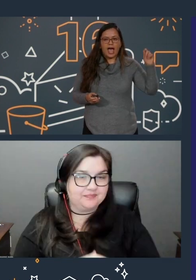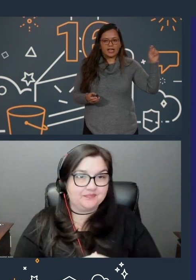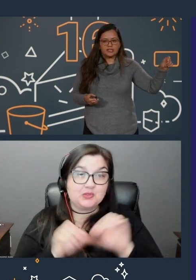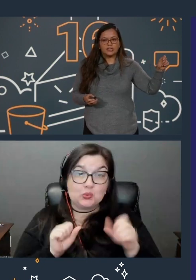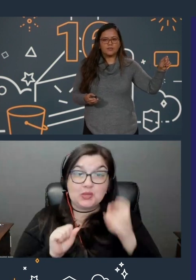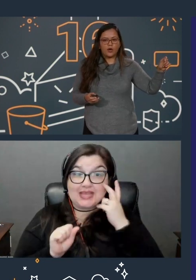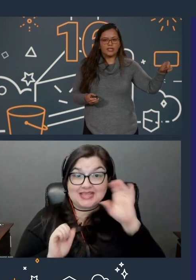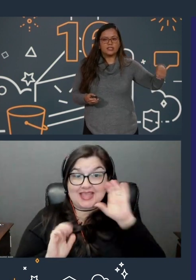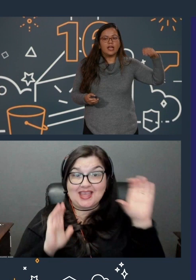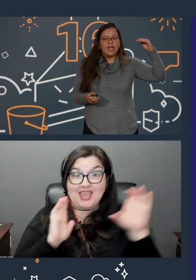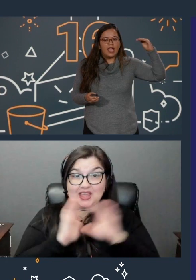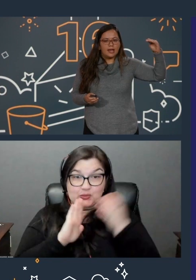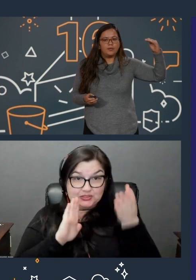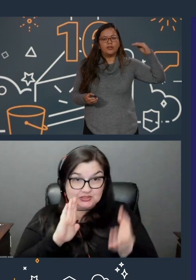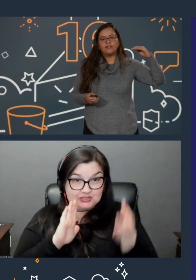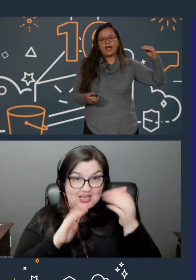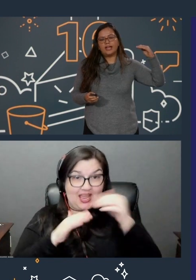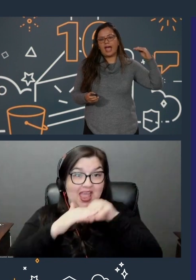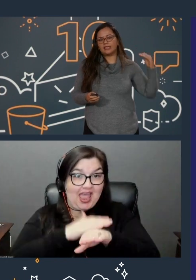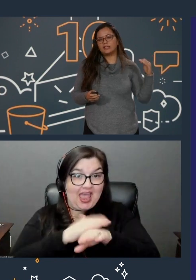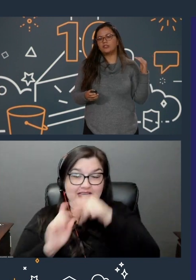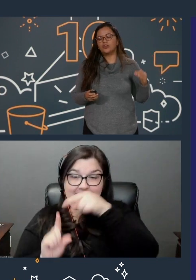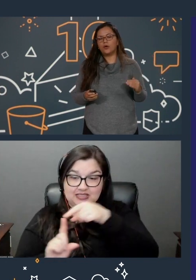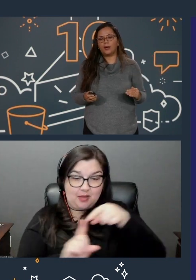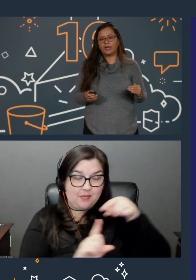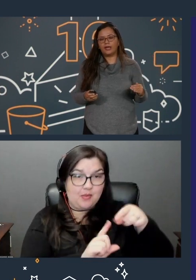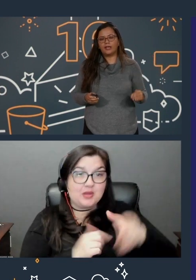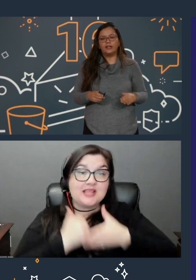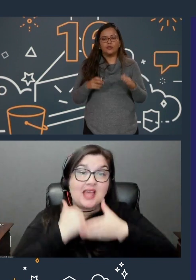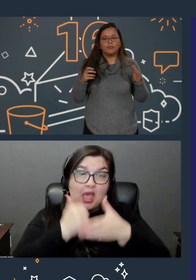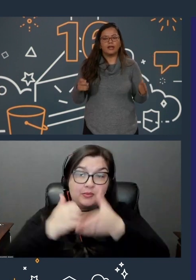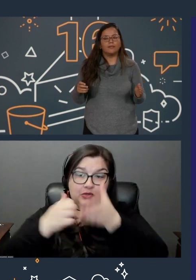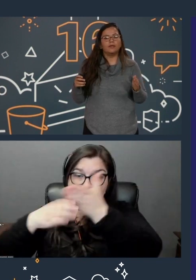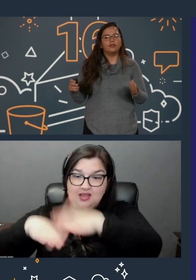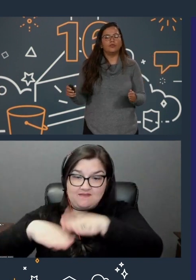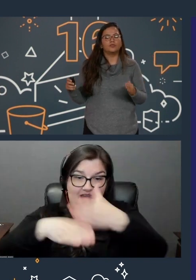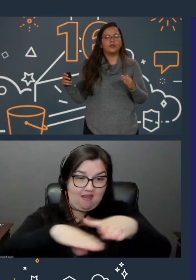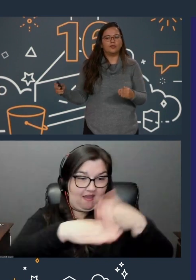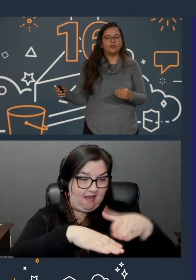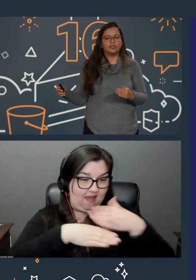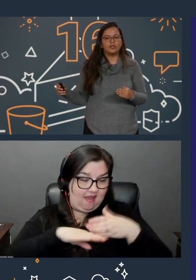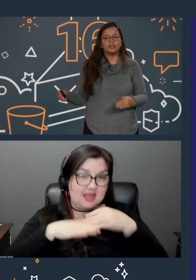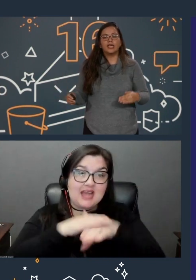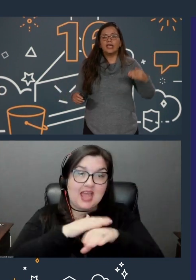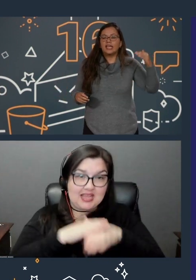access points help you divide access to your bucket into multiple groups of users,